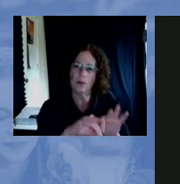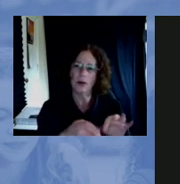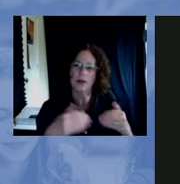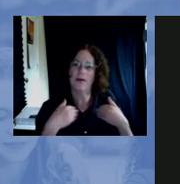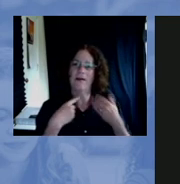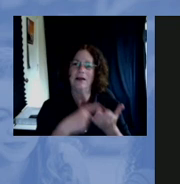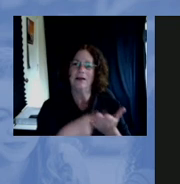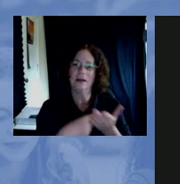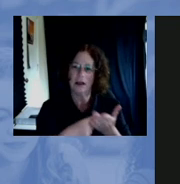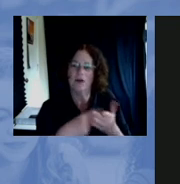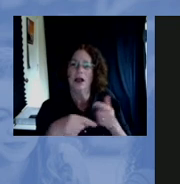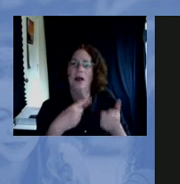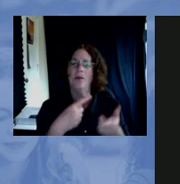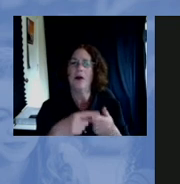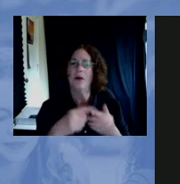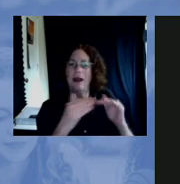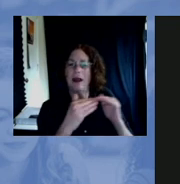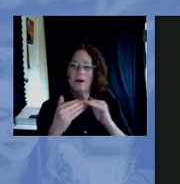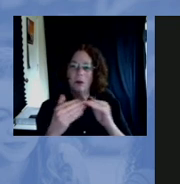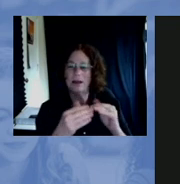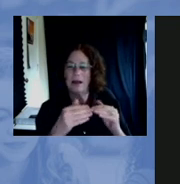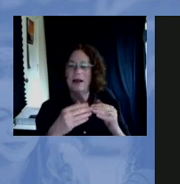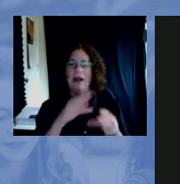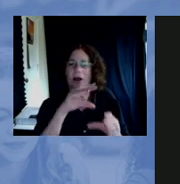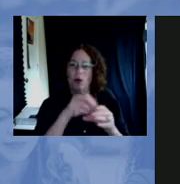AT A YOUNGER AGE. FOR ME, I DIDN'T GET TO READ BOOKS ABOUT ASIAN